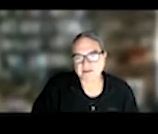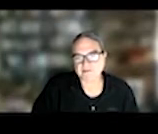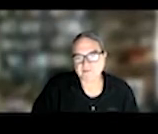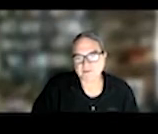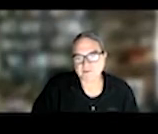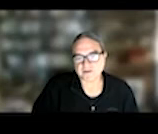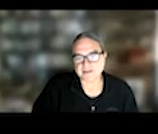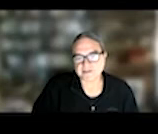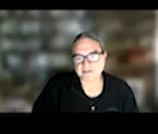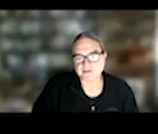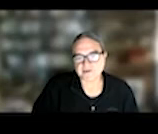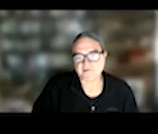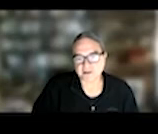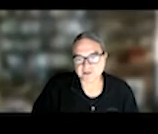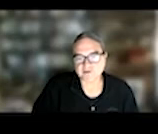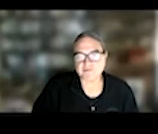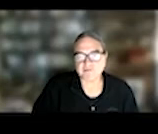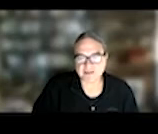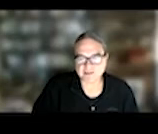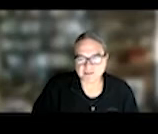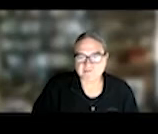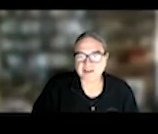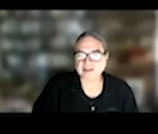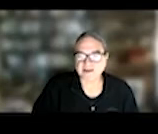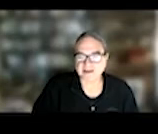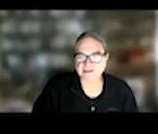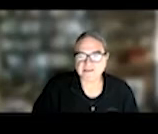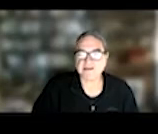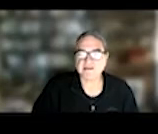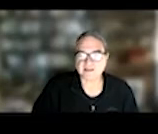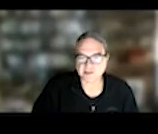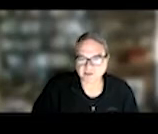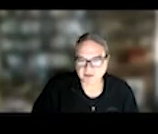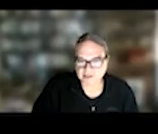done through the national Center for injury prevention is recognized that generational